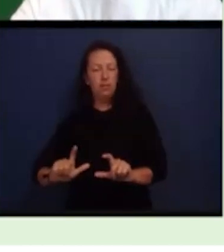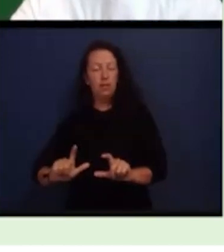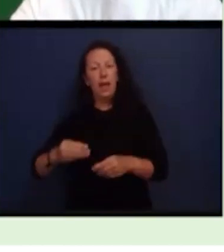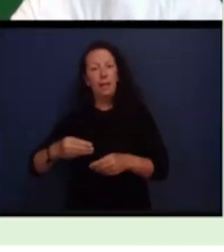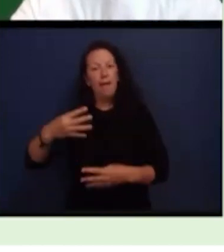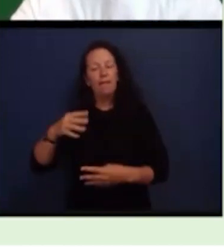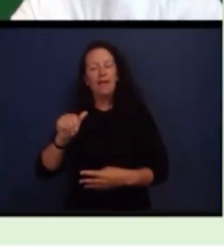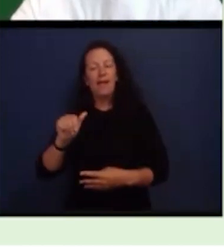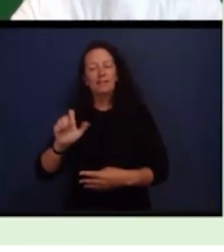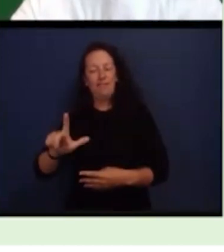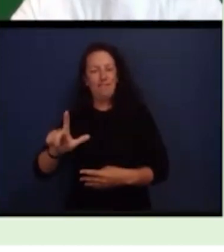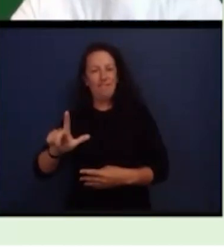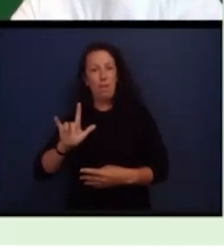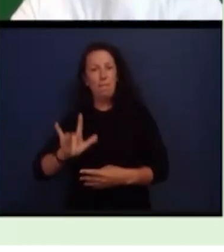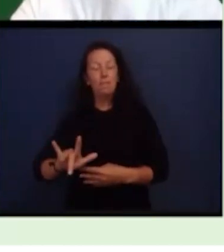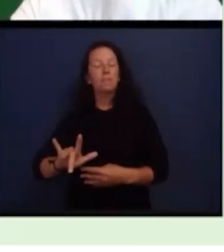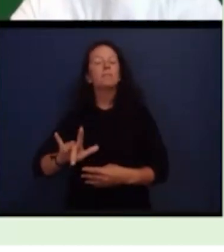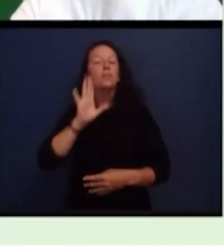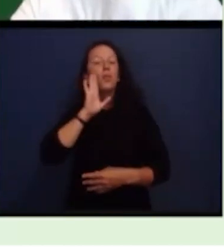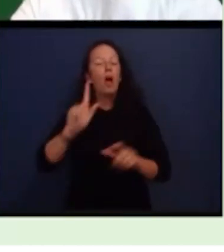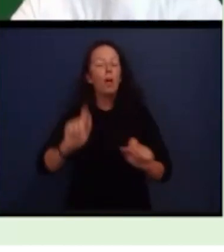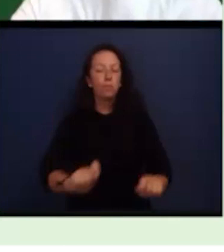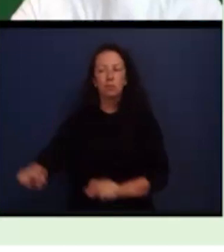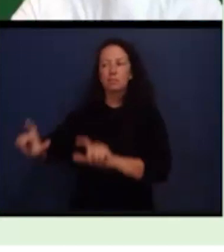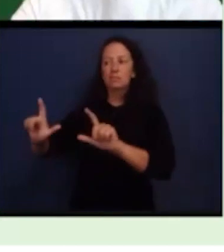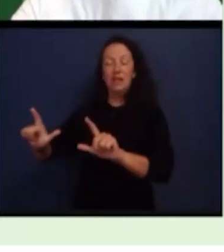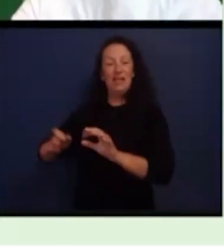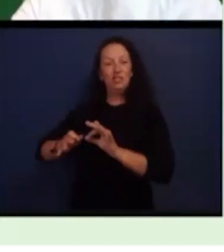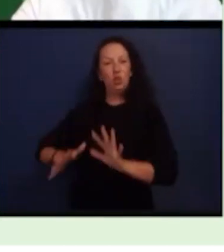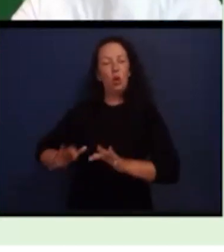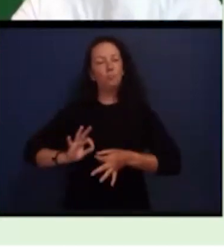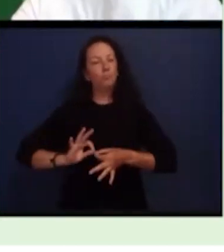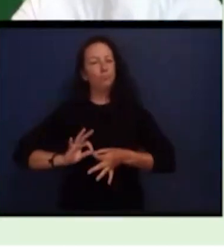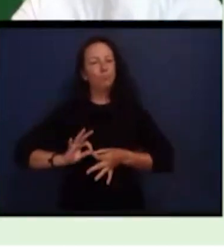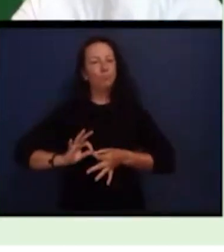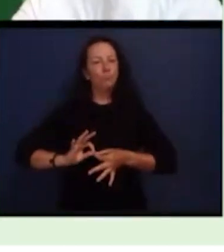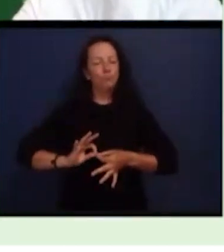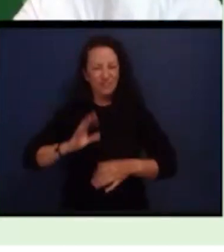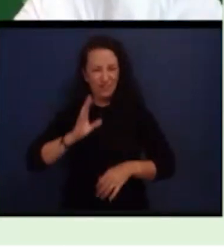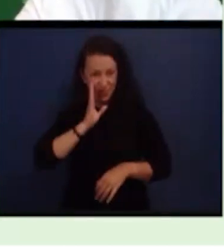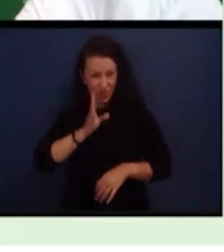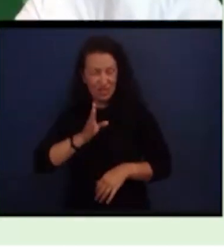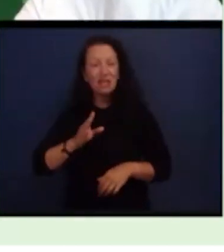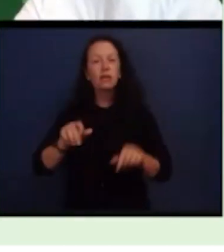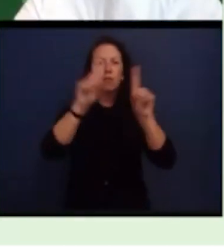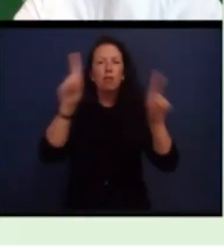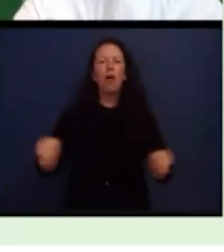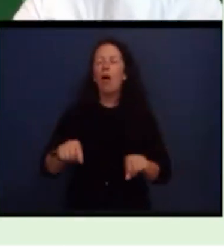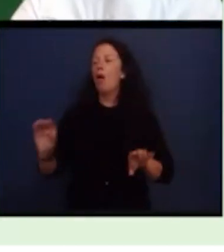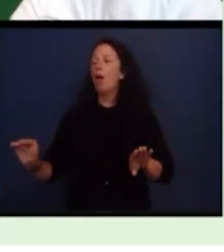This will open up a new pop out window with the interpreter that can be moved around your screen independently from the Zoom Webinar screen.